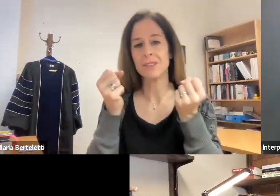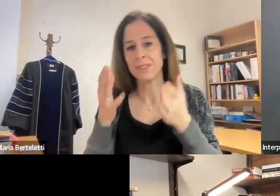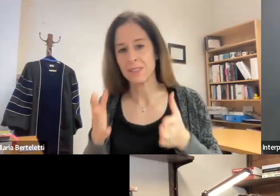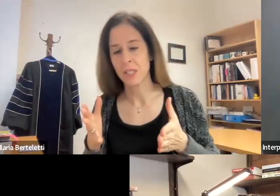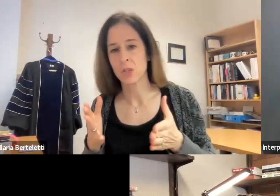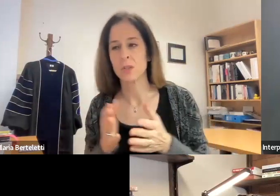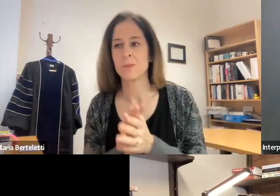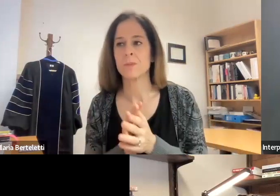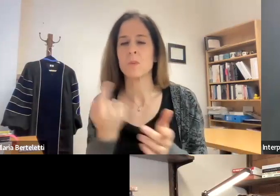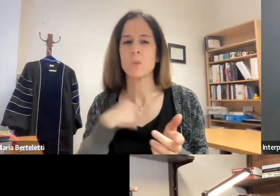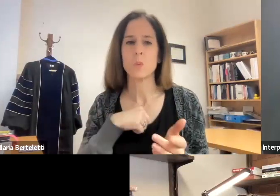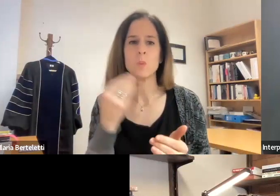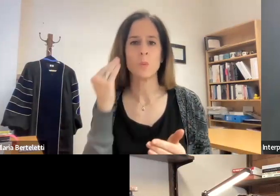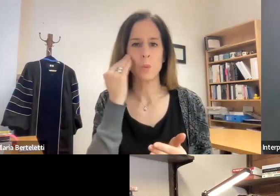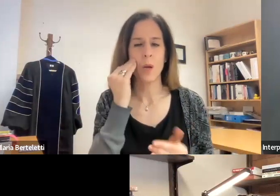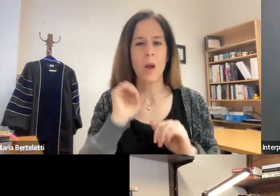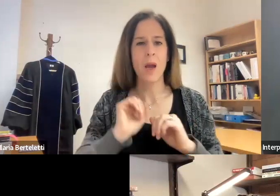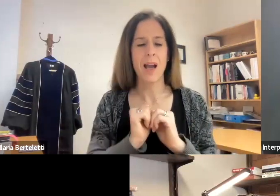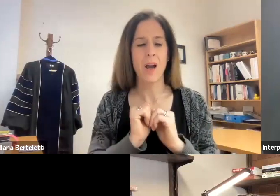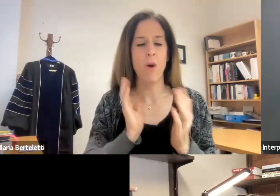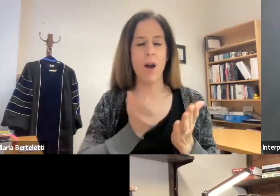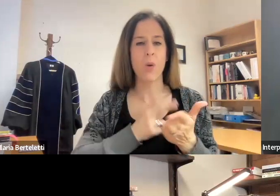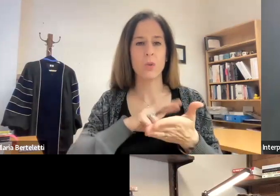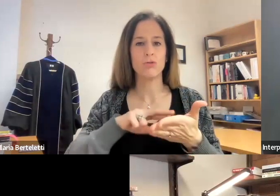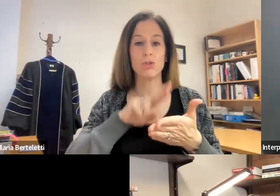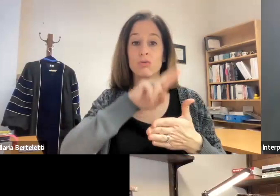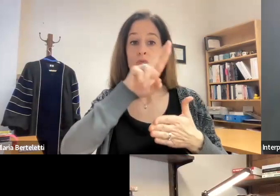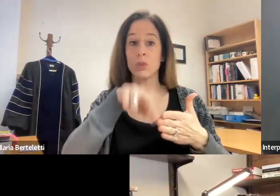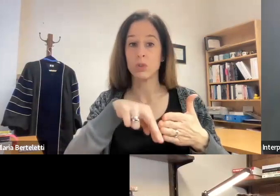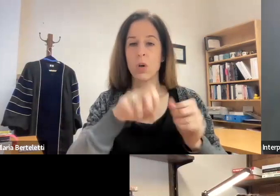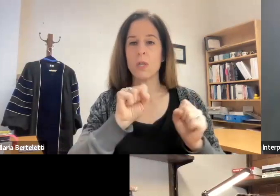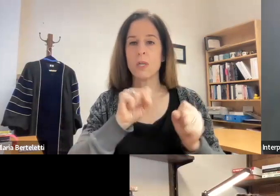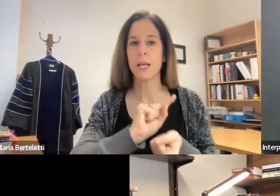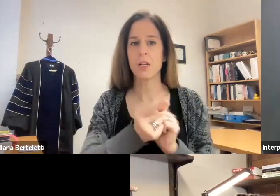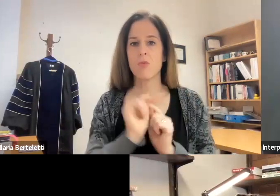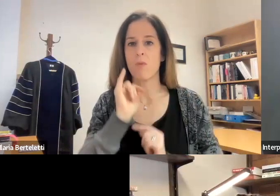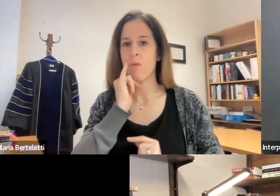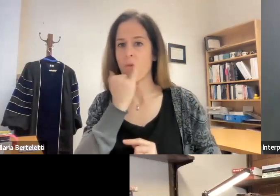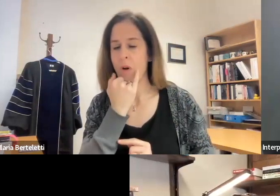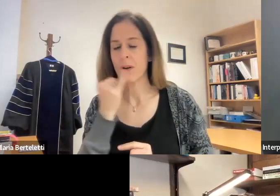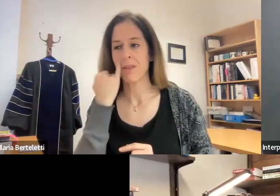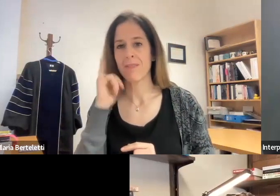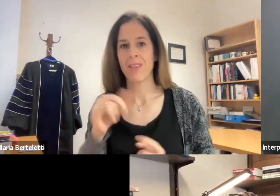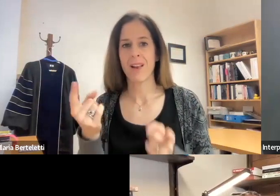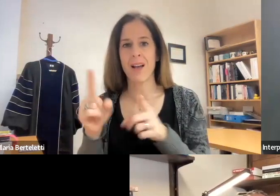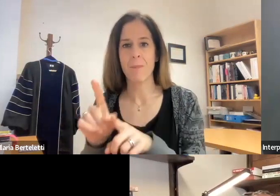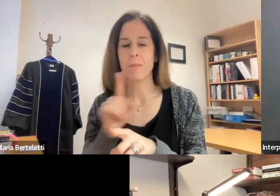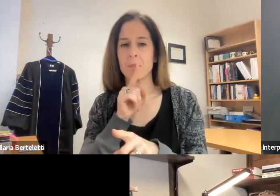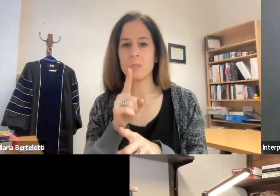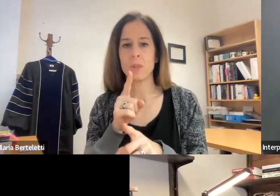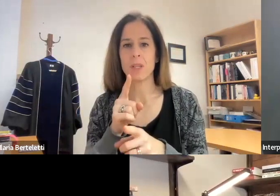populations, and we have to think about how our research results, often